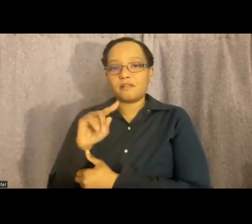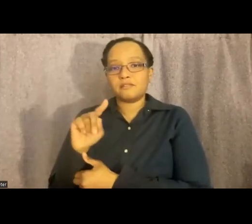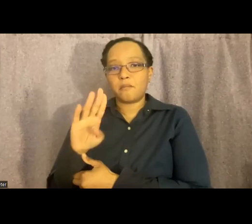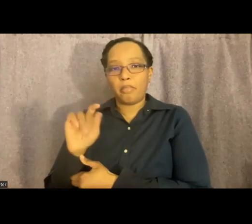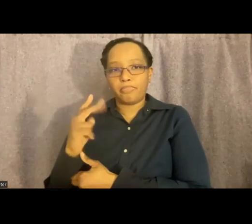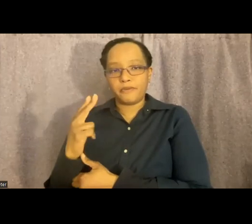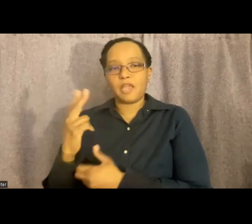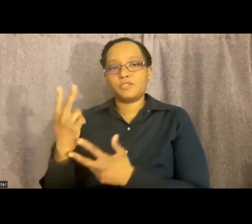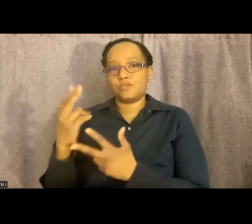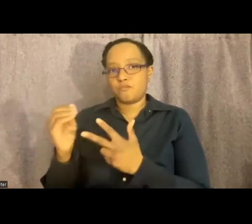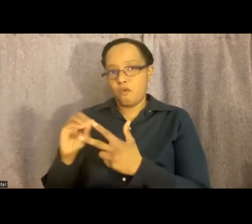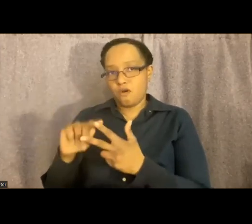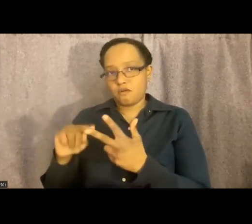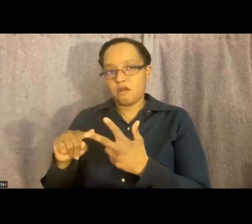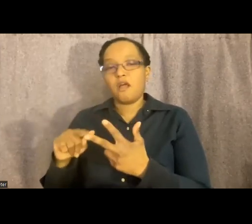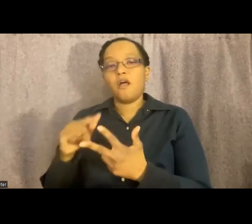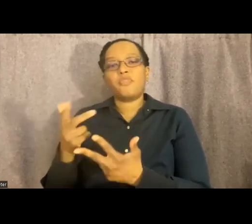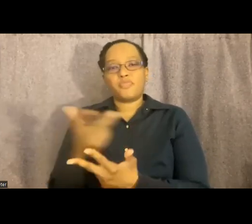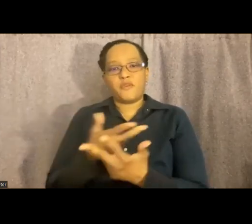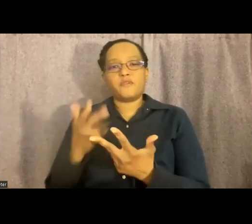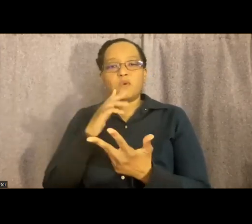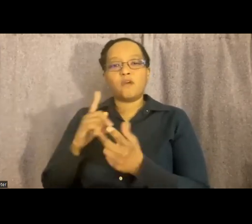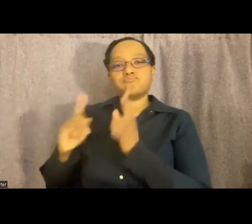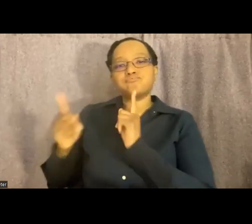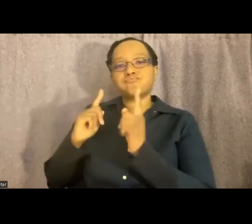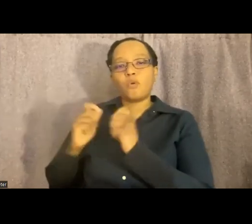you a chance to talk to each other in a little bit as well.